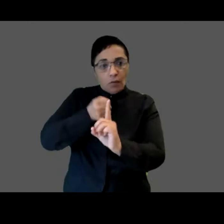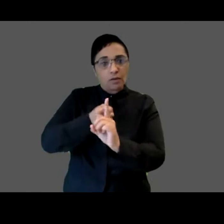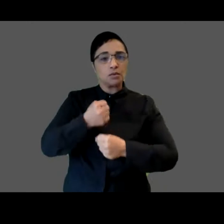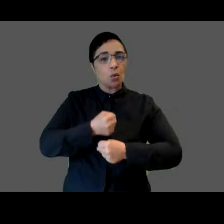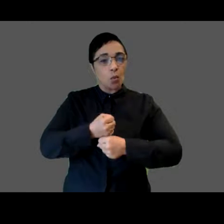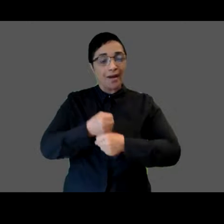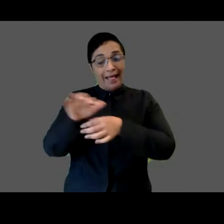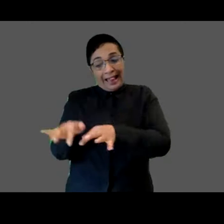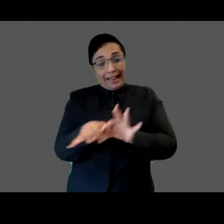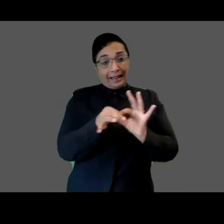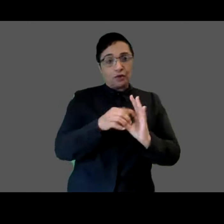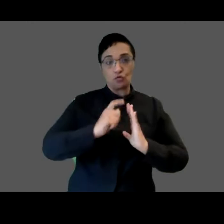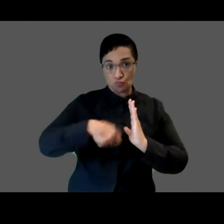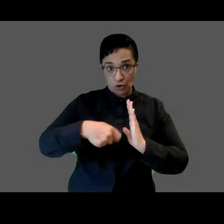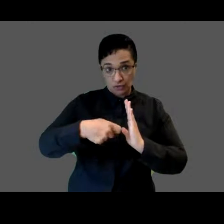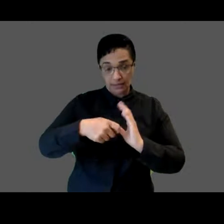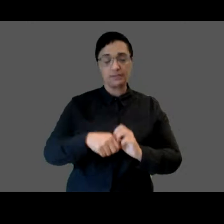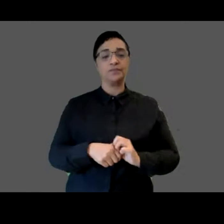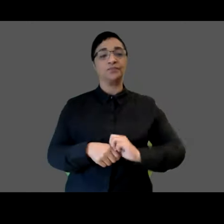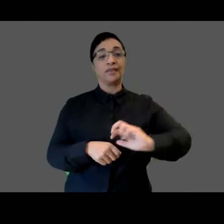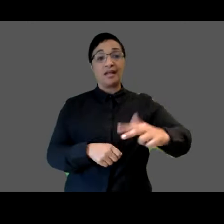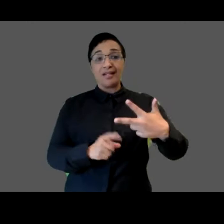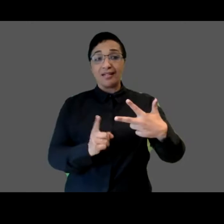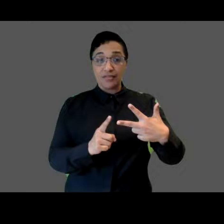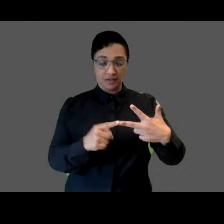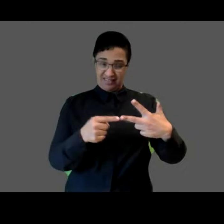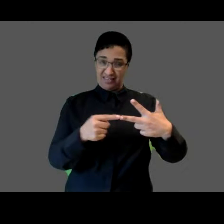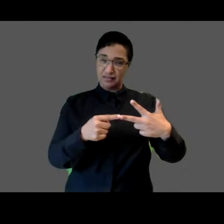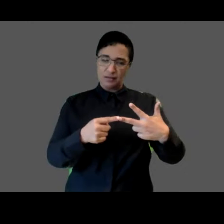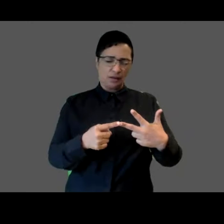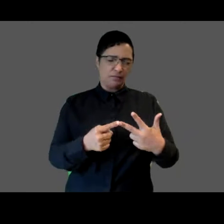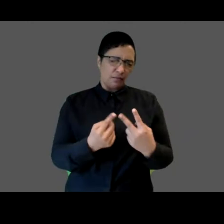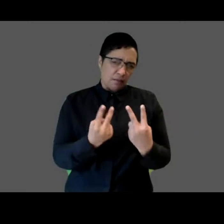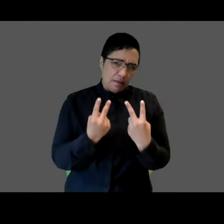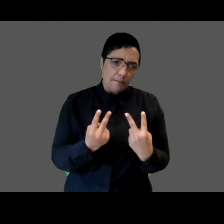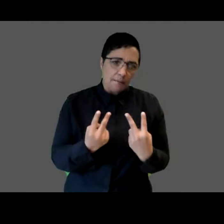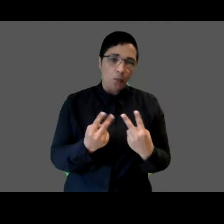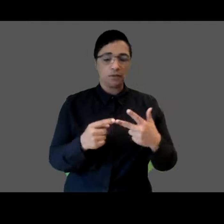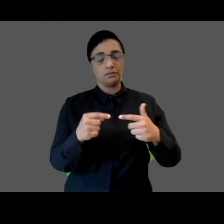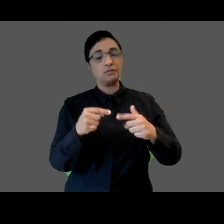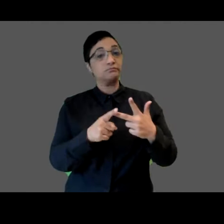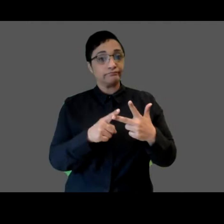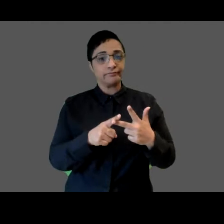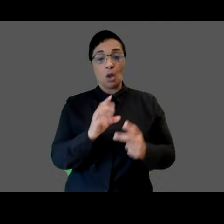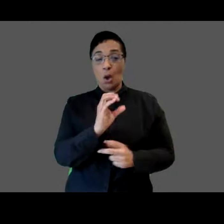work. And maybe the third and most important one is that OPDs can also generate data.